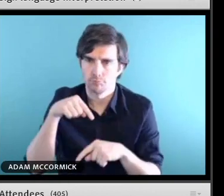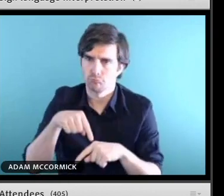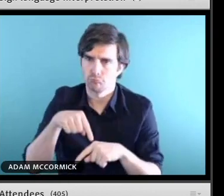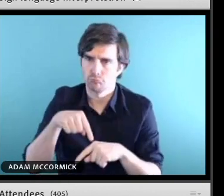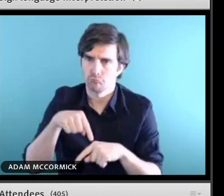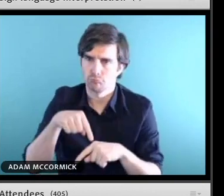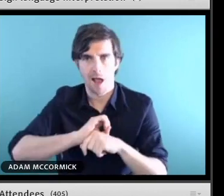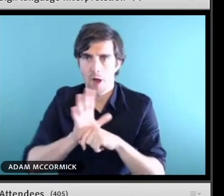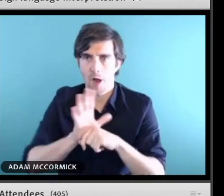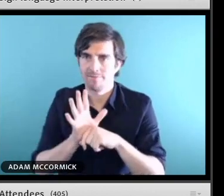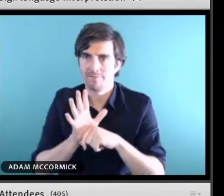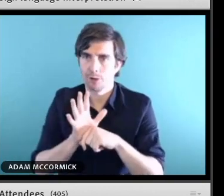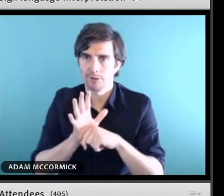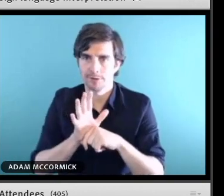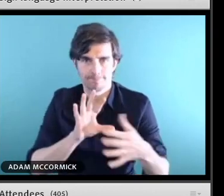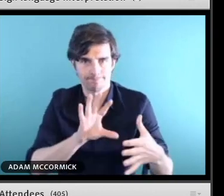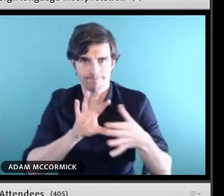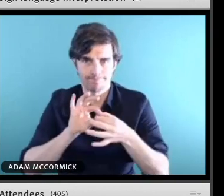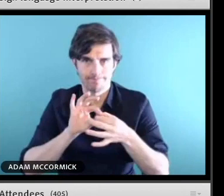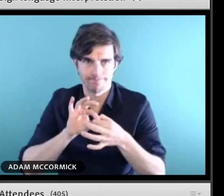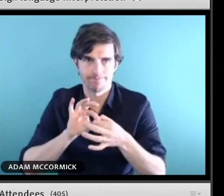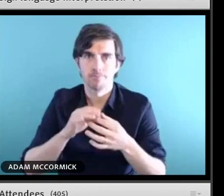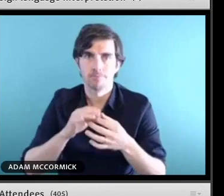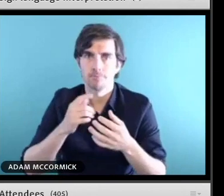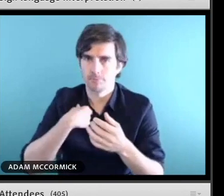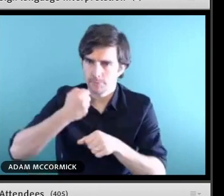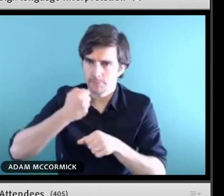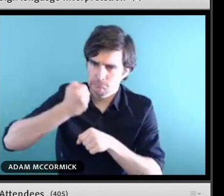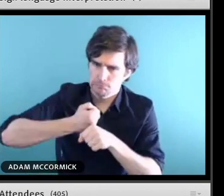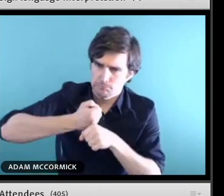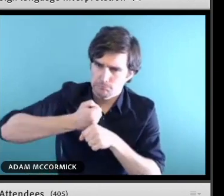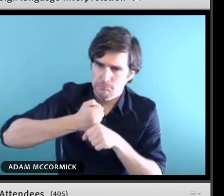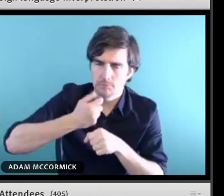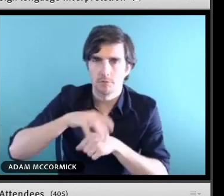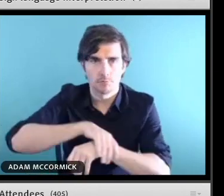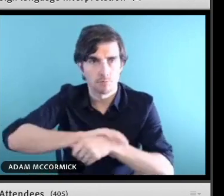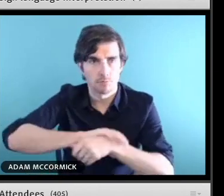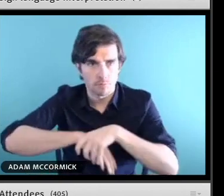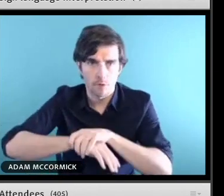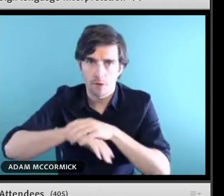inclusive COVID response was not always directly applicable in humanitarian settings because